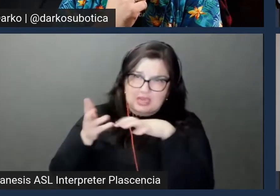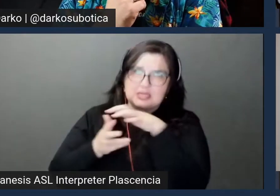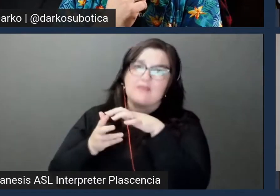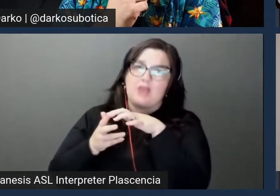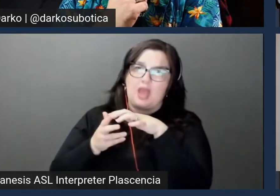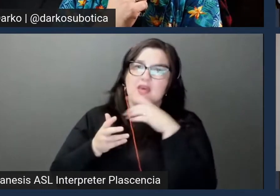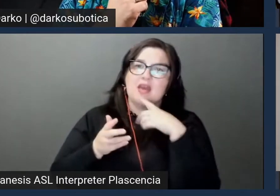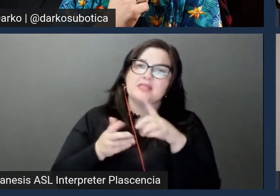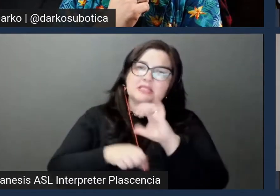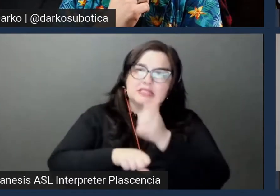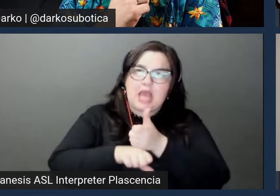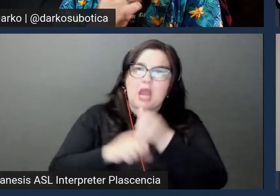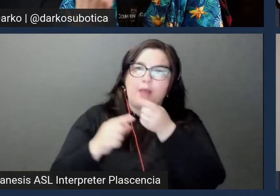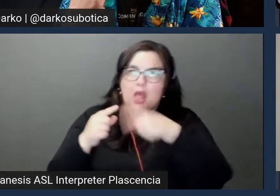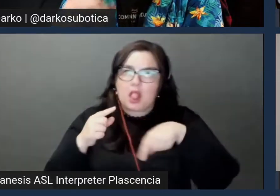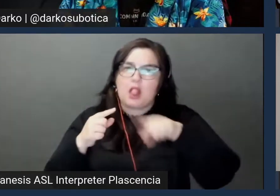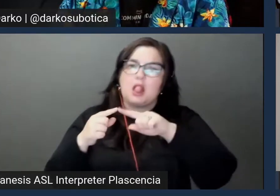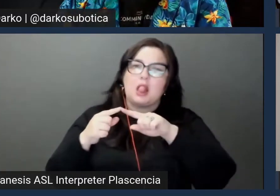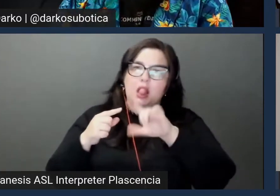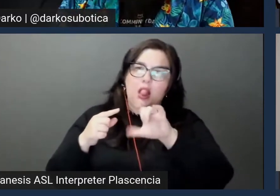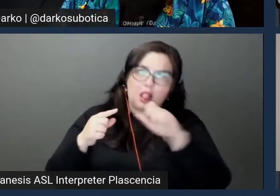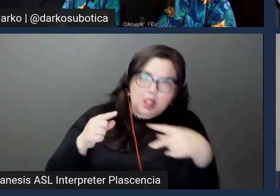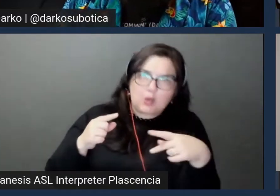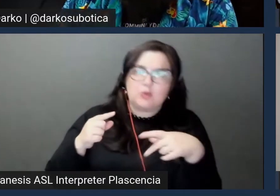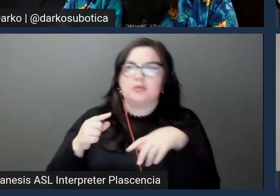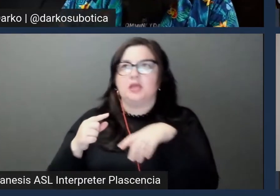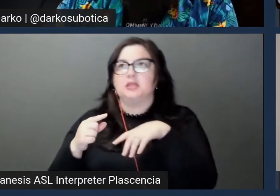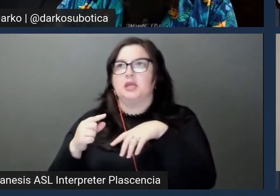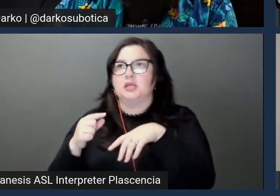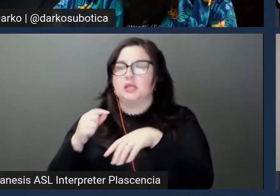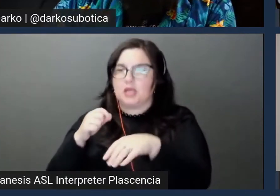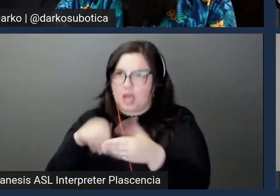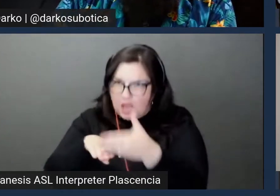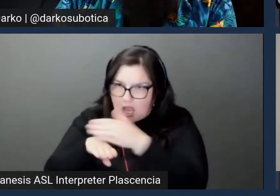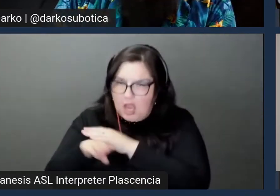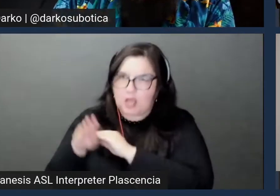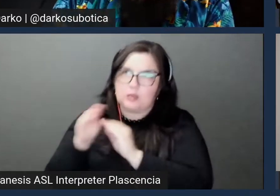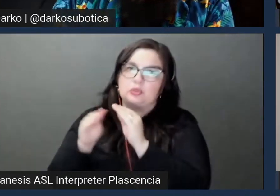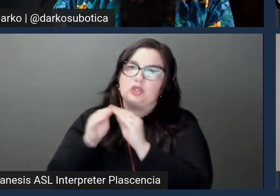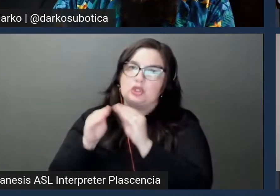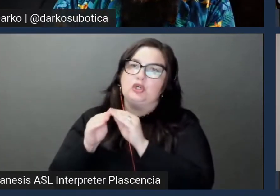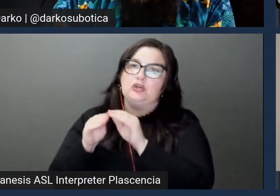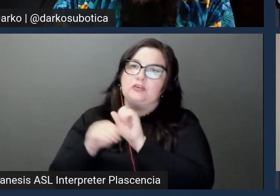of improving the model and redeploying. So that part is enabled by the console,